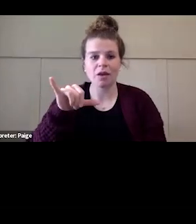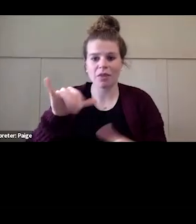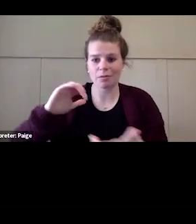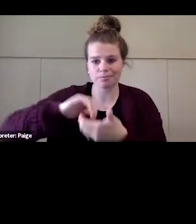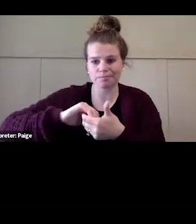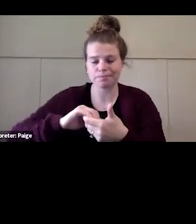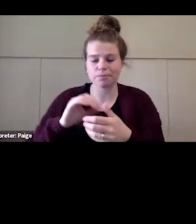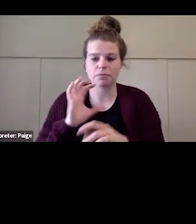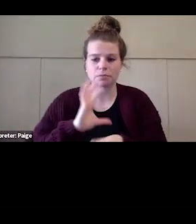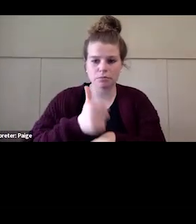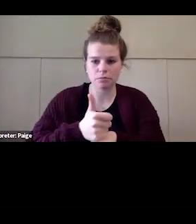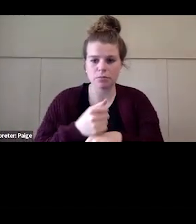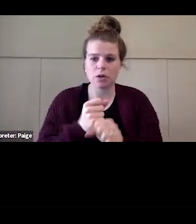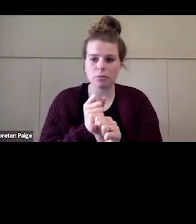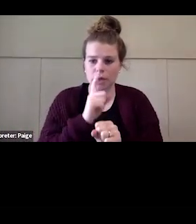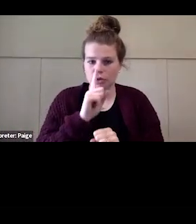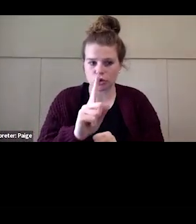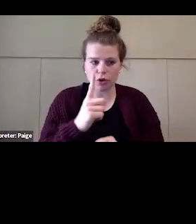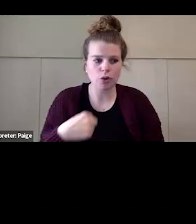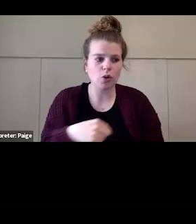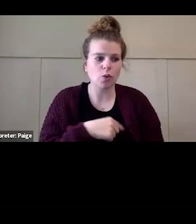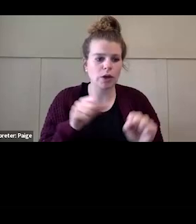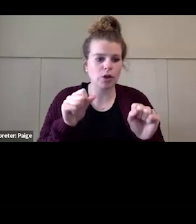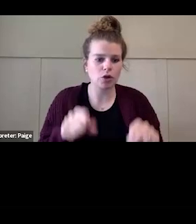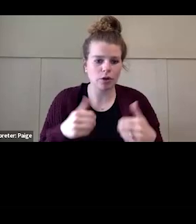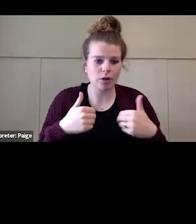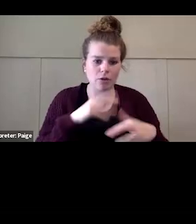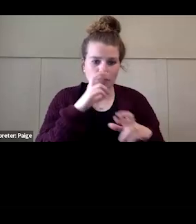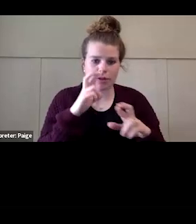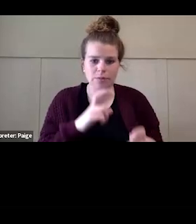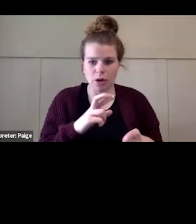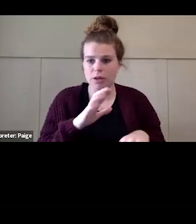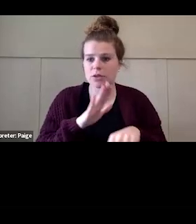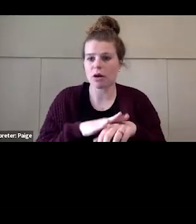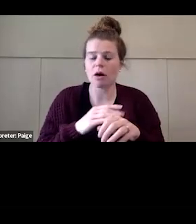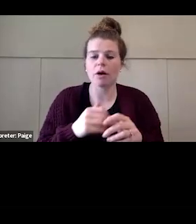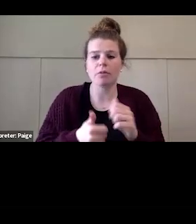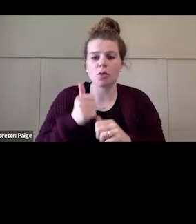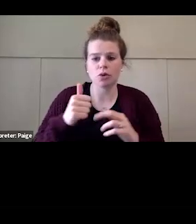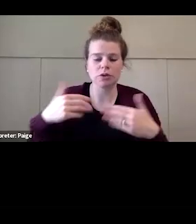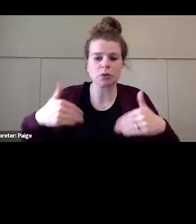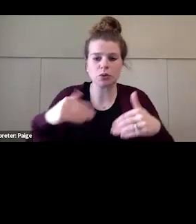to ensure that we were able to have a response on the most acute types of calls.